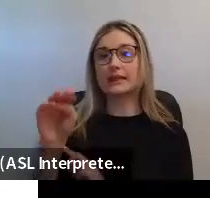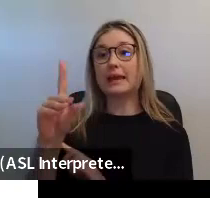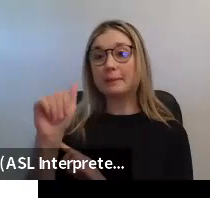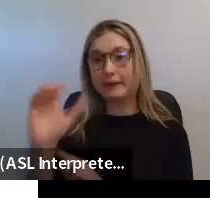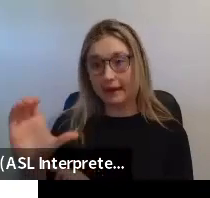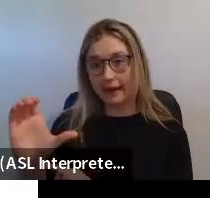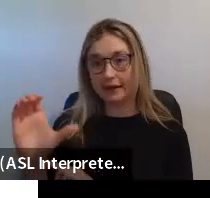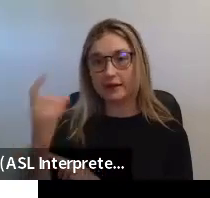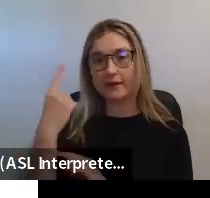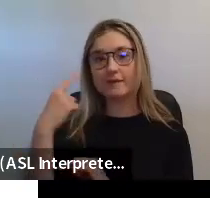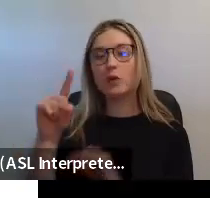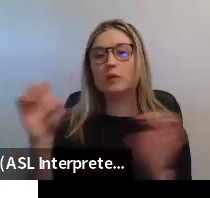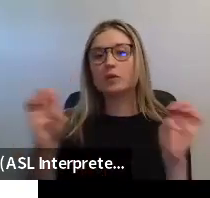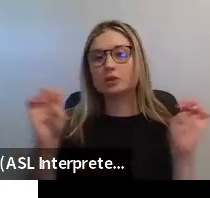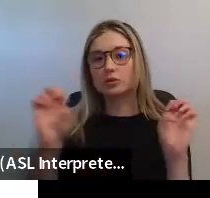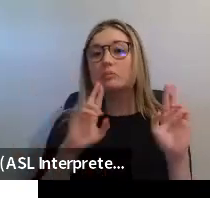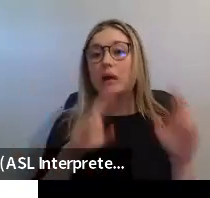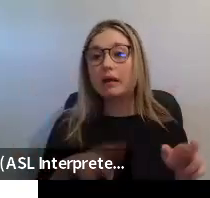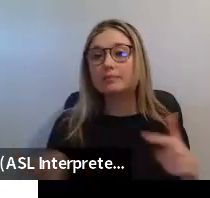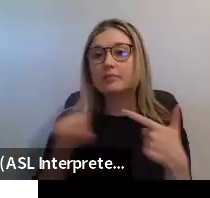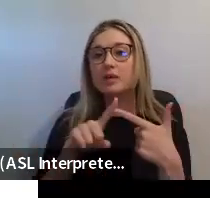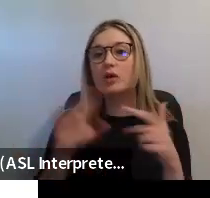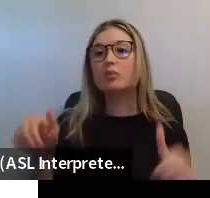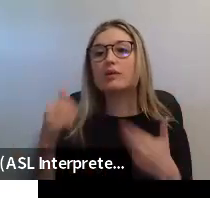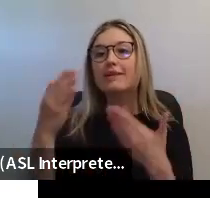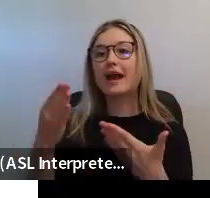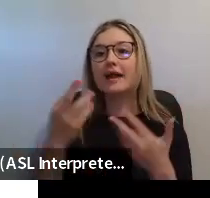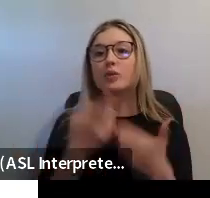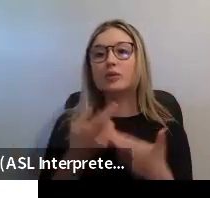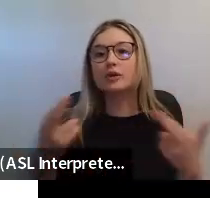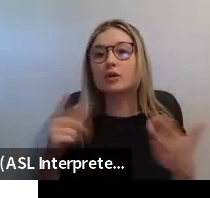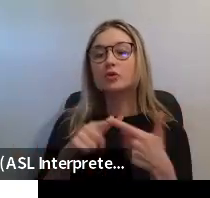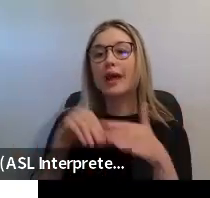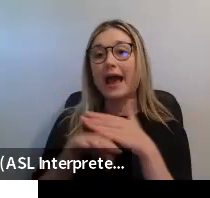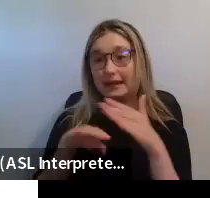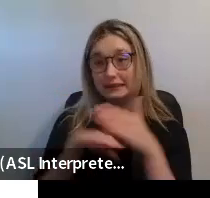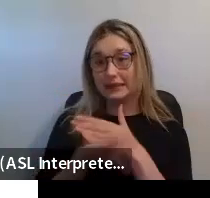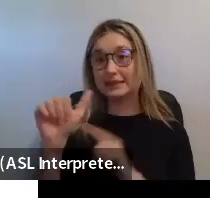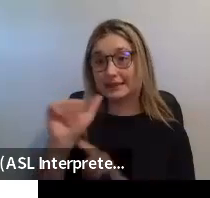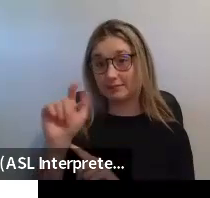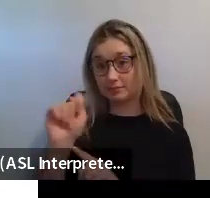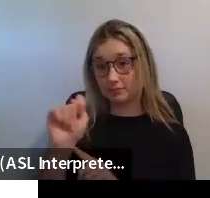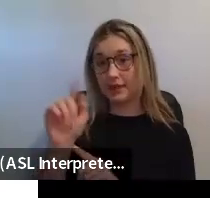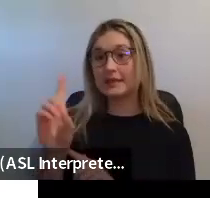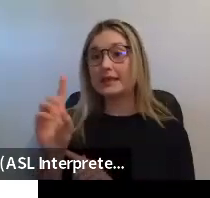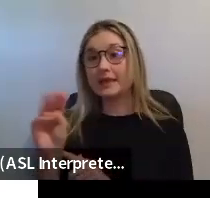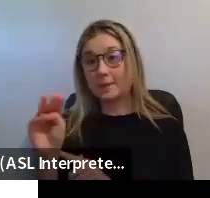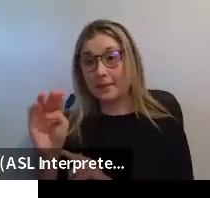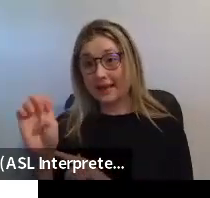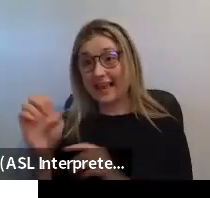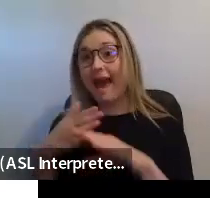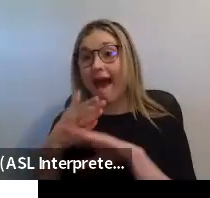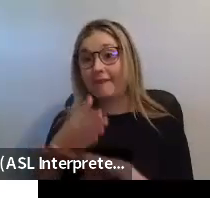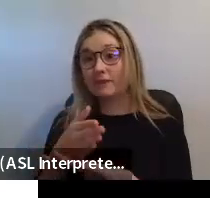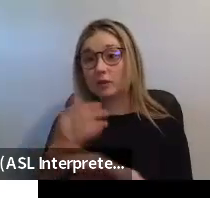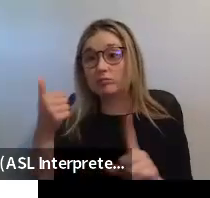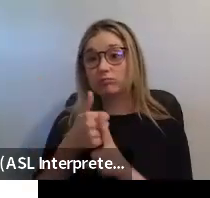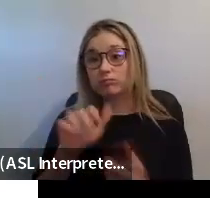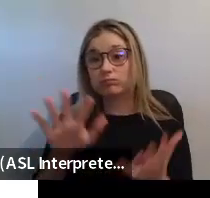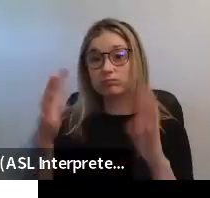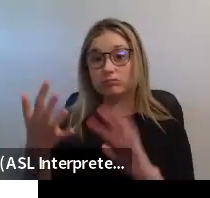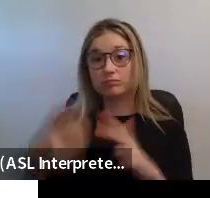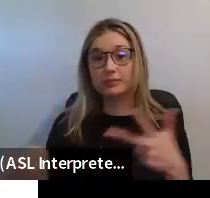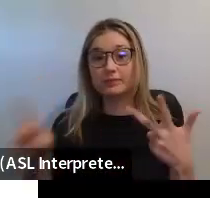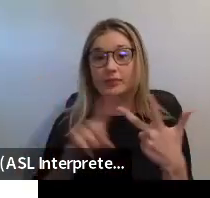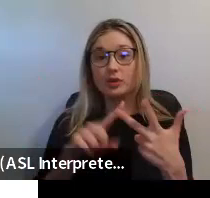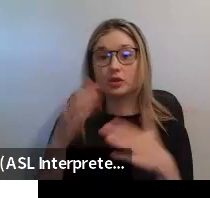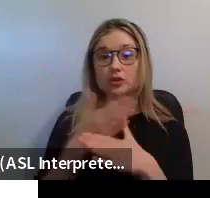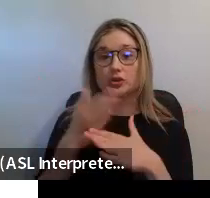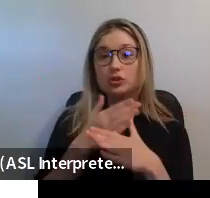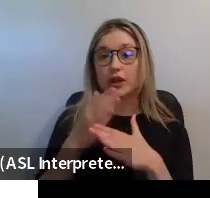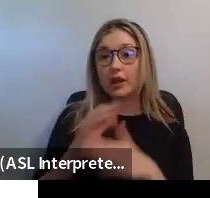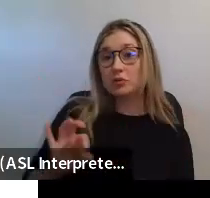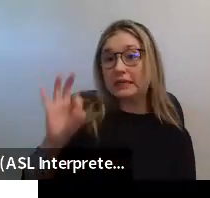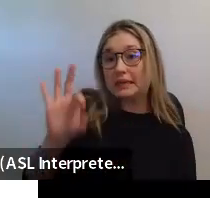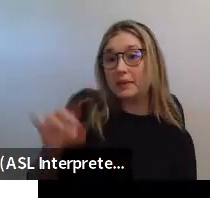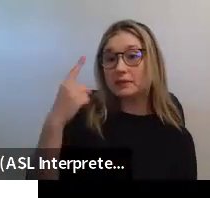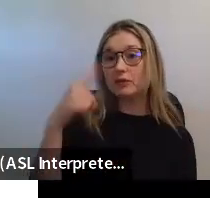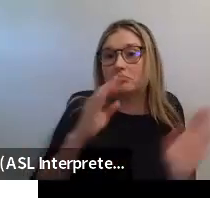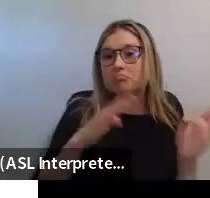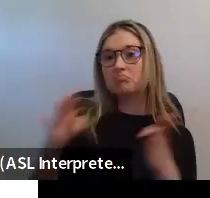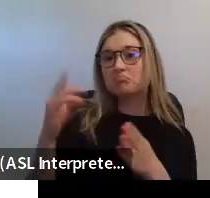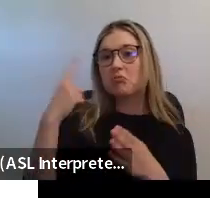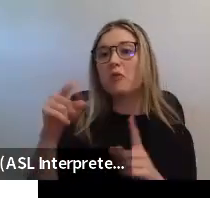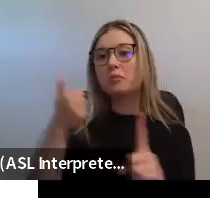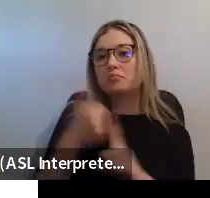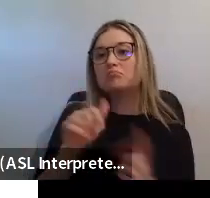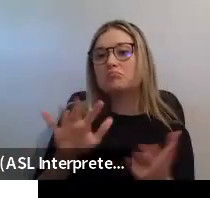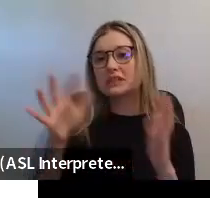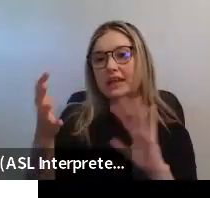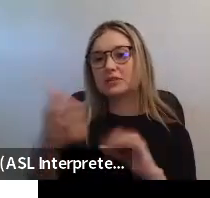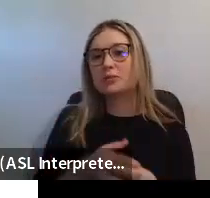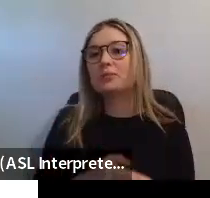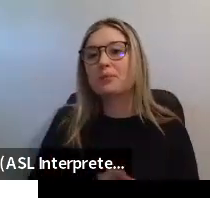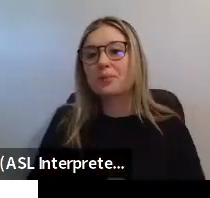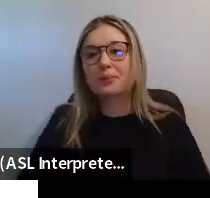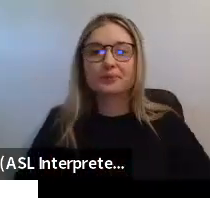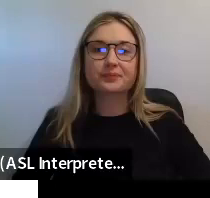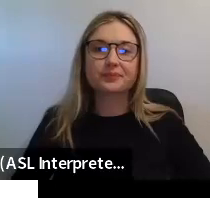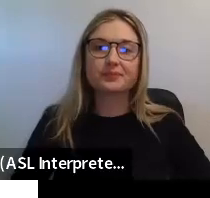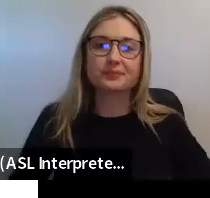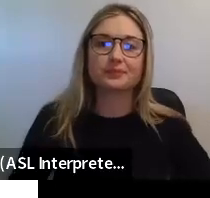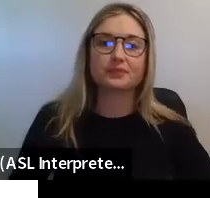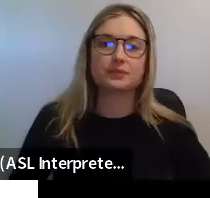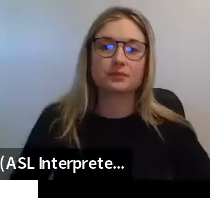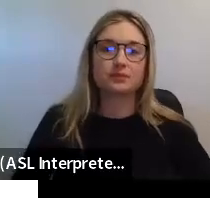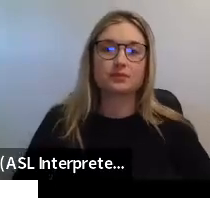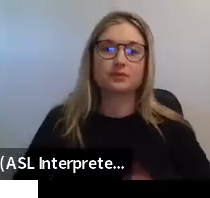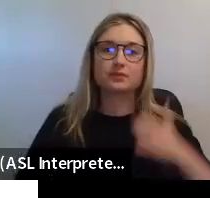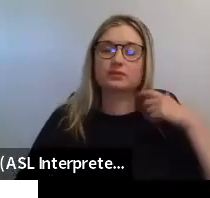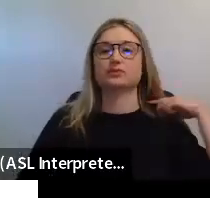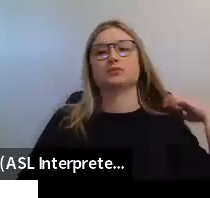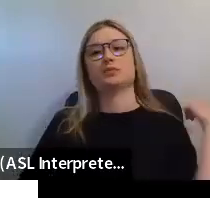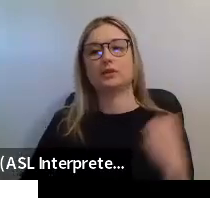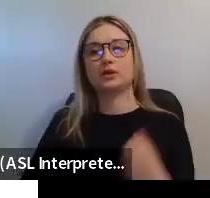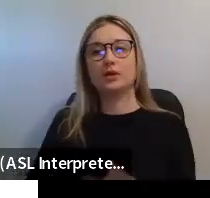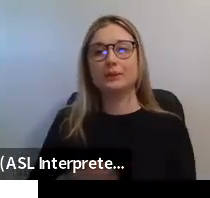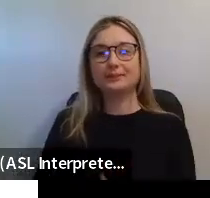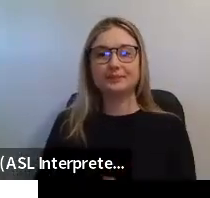Share information about in deck our processes for emergency response.